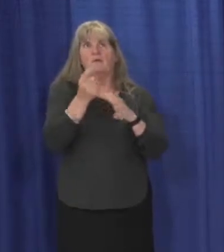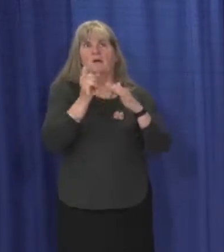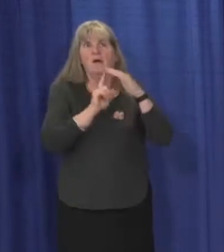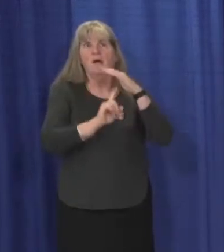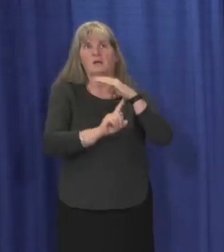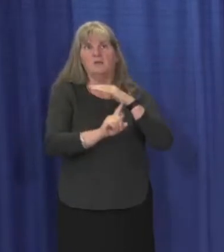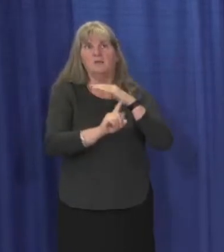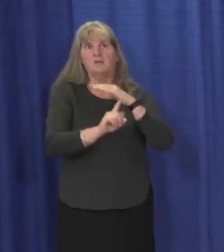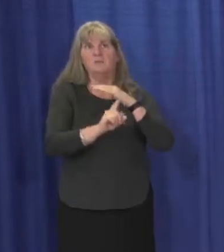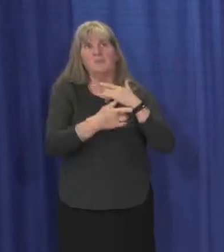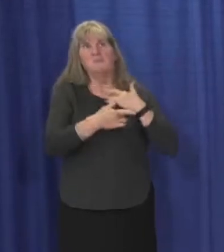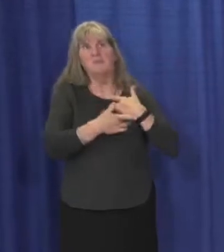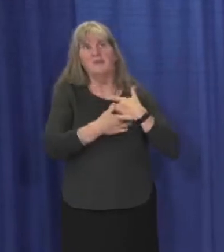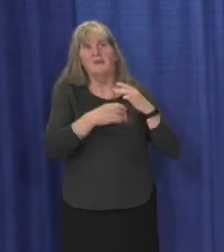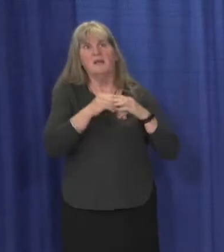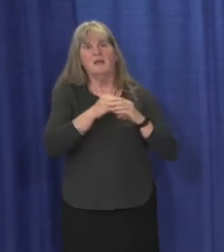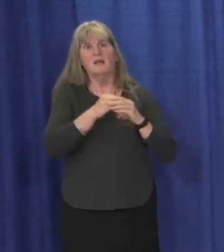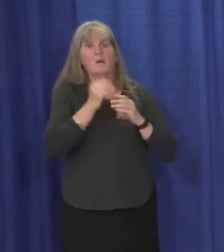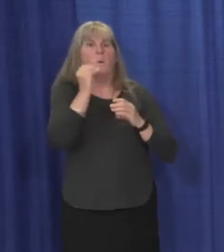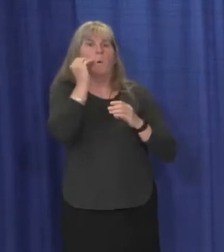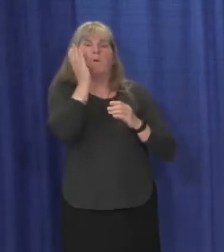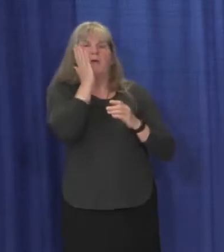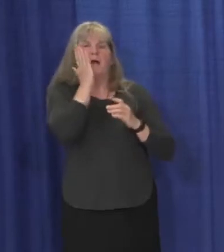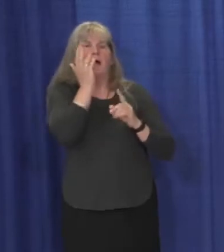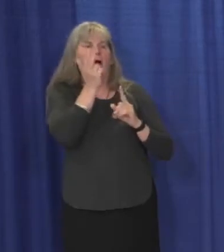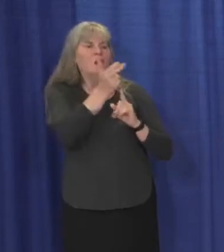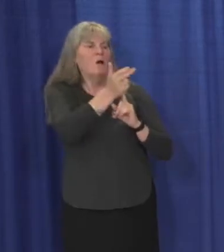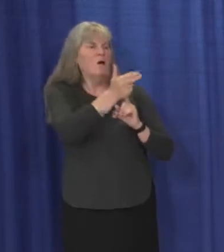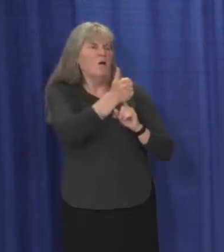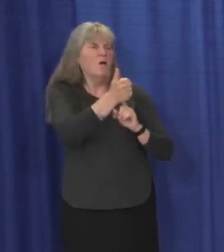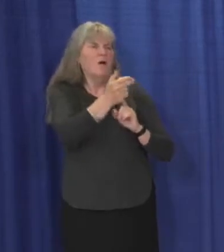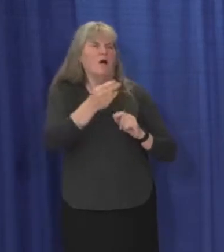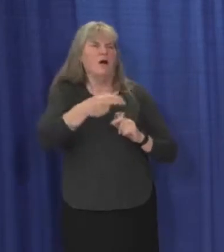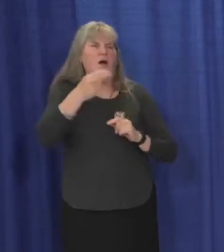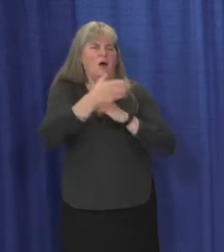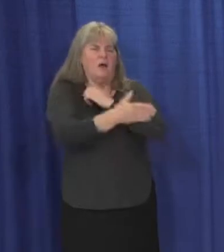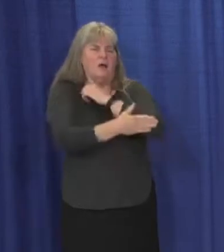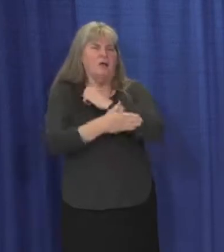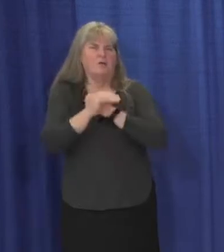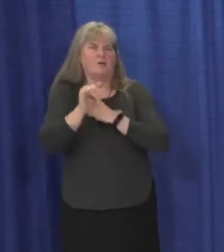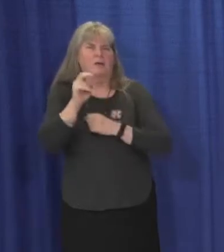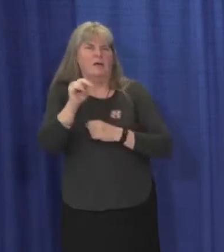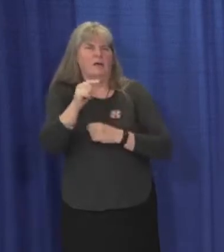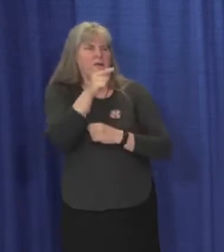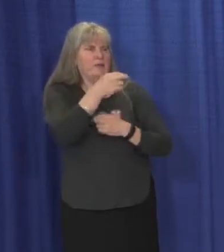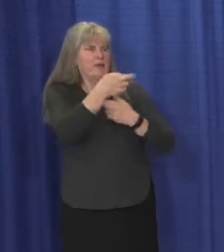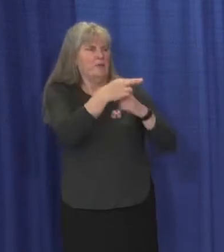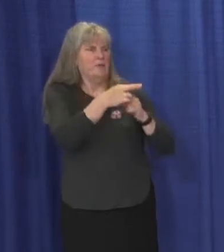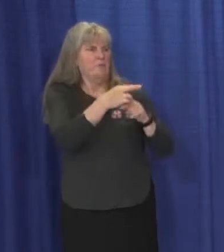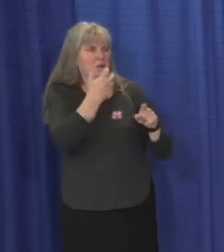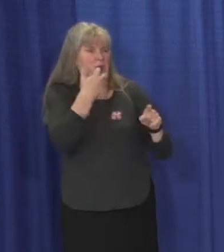as self isolating and you were off in a hotel such as the high country Inn at Whitehorse in a